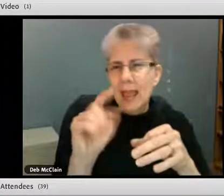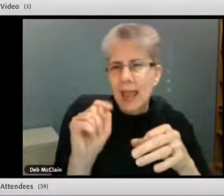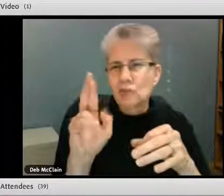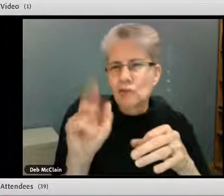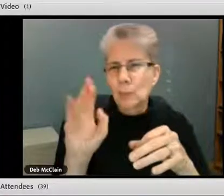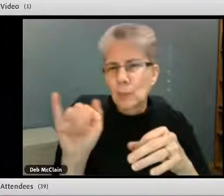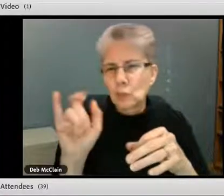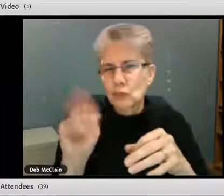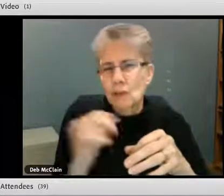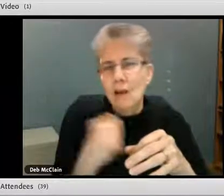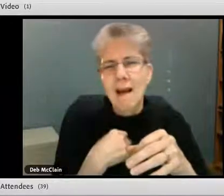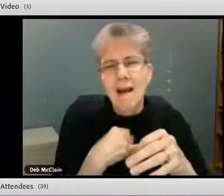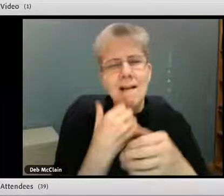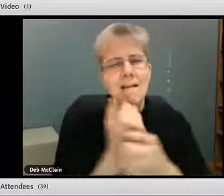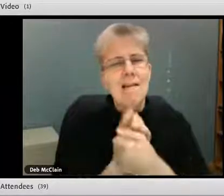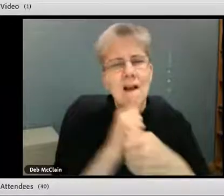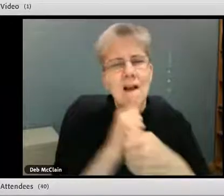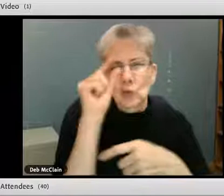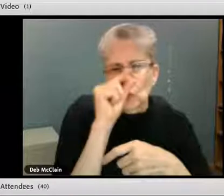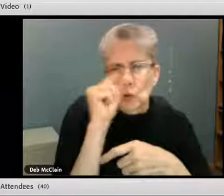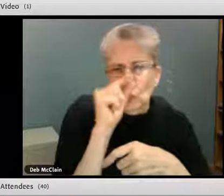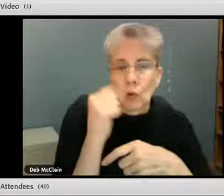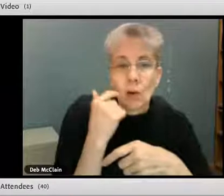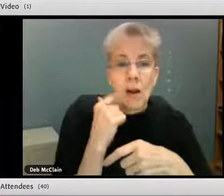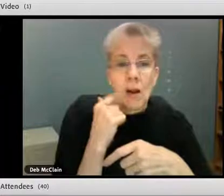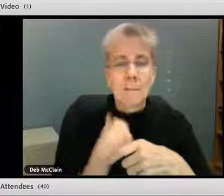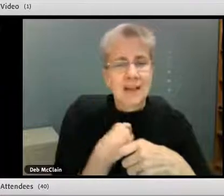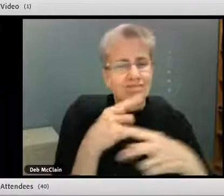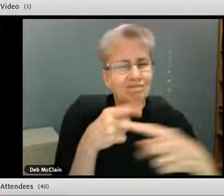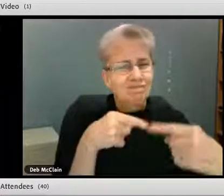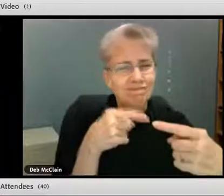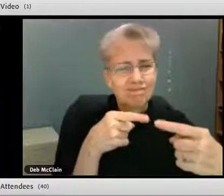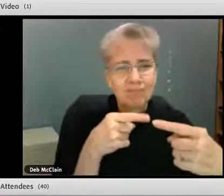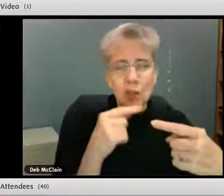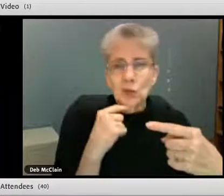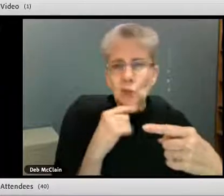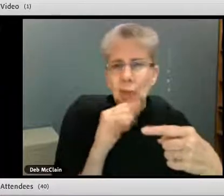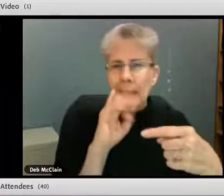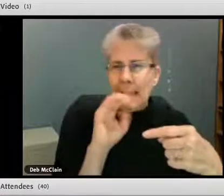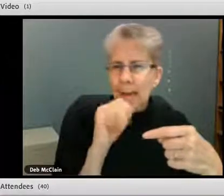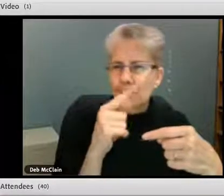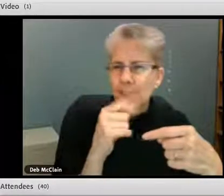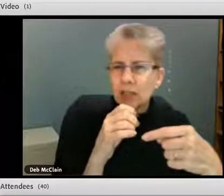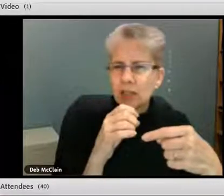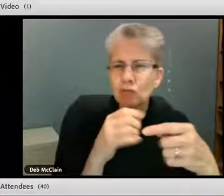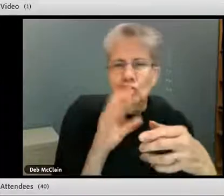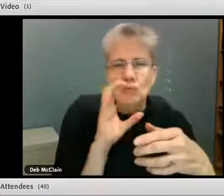but it's one thing that drives me nuts on Google is, when you do an image search, you can say, like, "I want copyright-free images,"